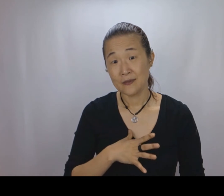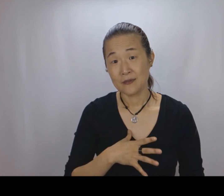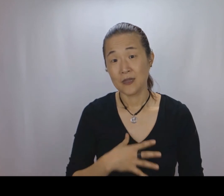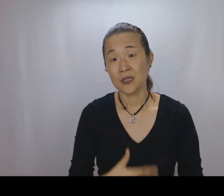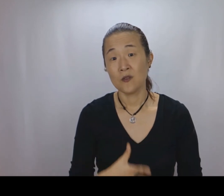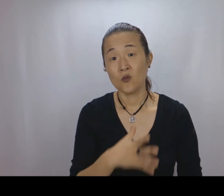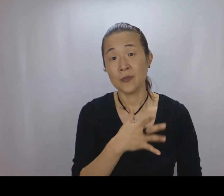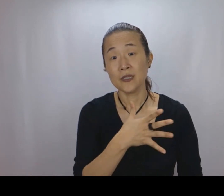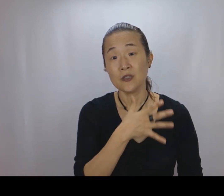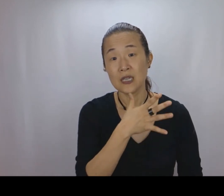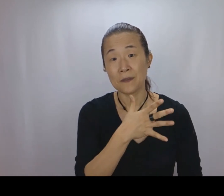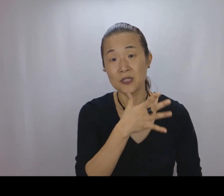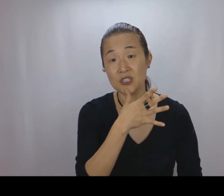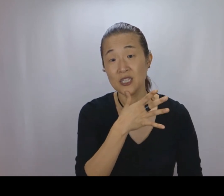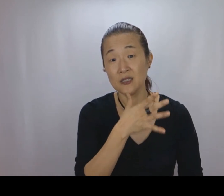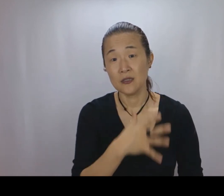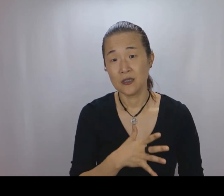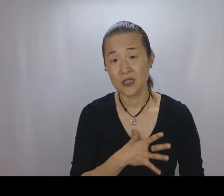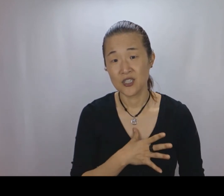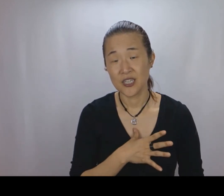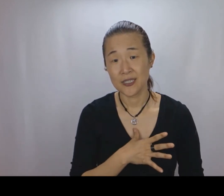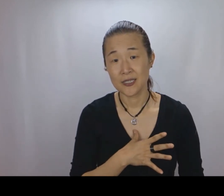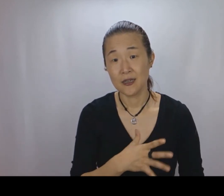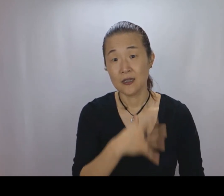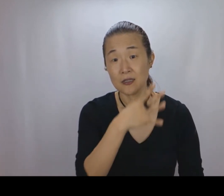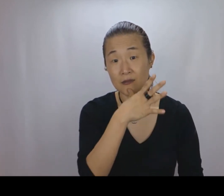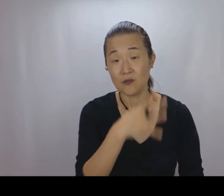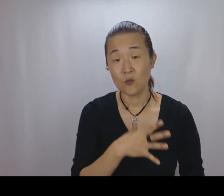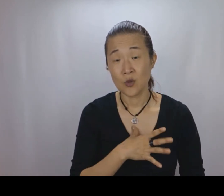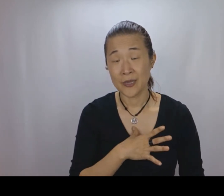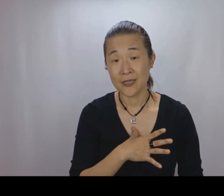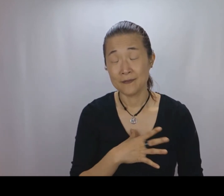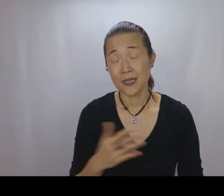And then woman tap the chin to the chest, so woman.